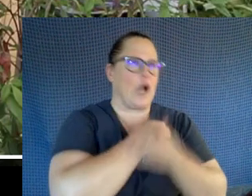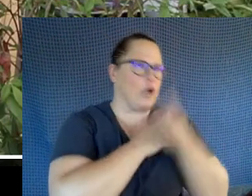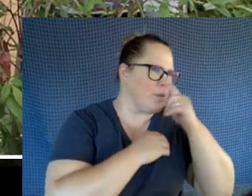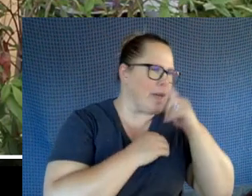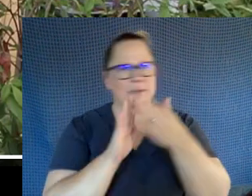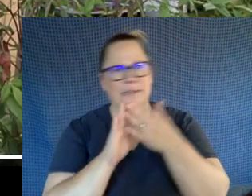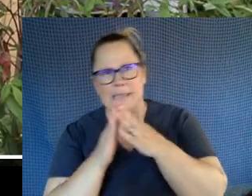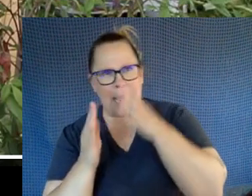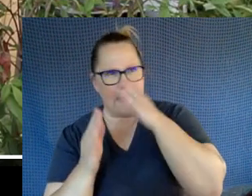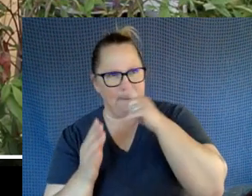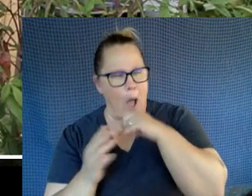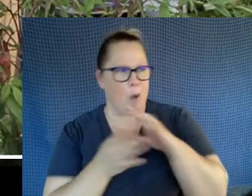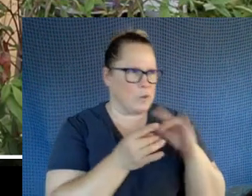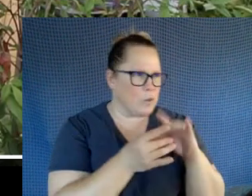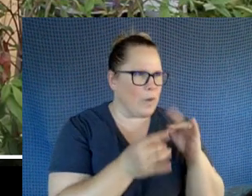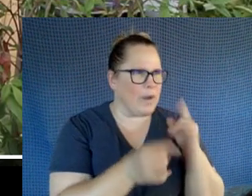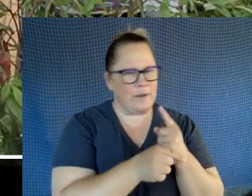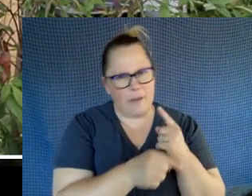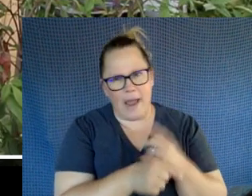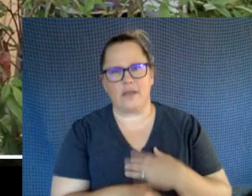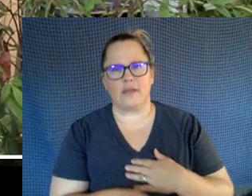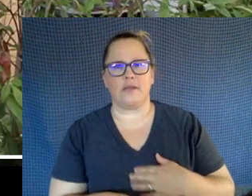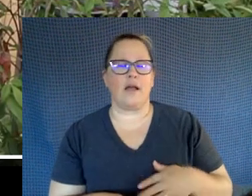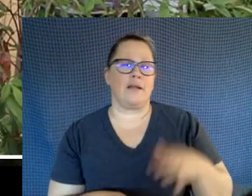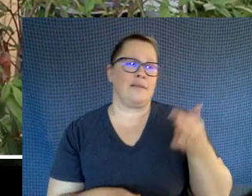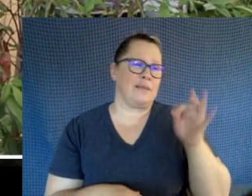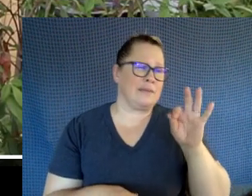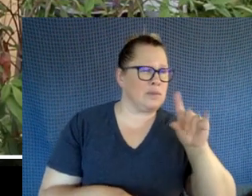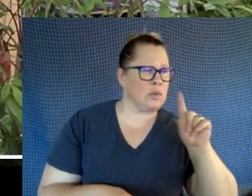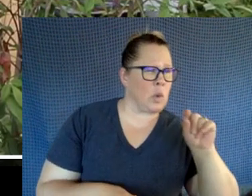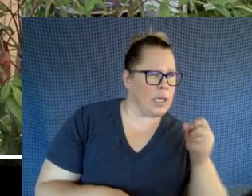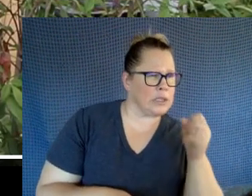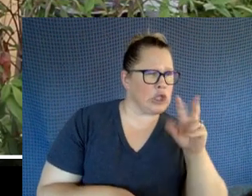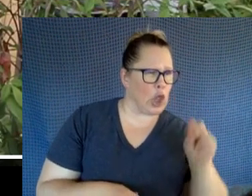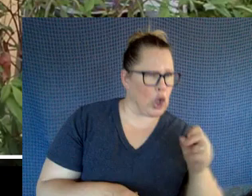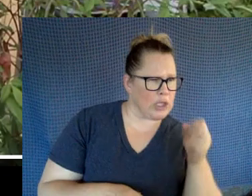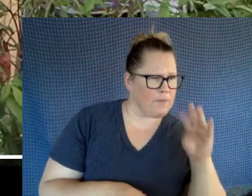1920s is moving 1930s and 40s was the Harlem Renaissance but Romare Bearden